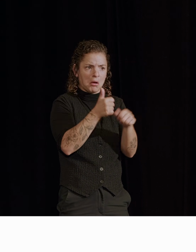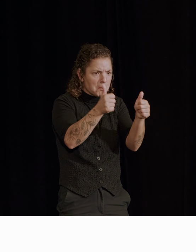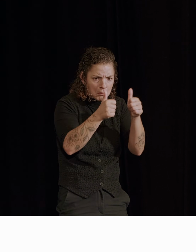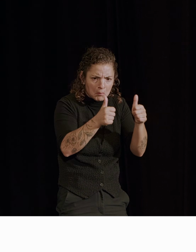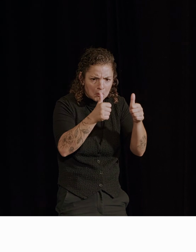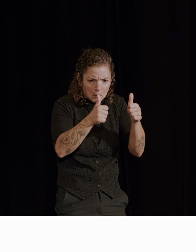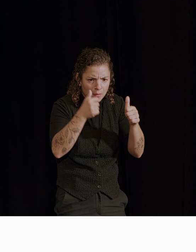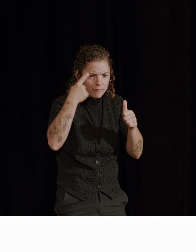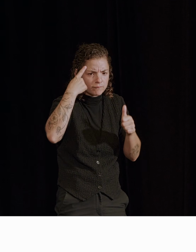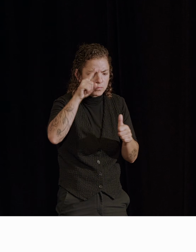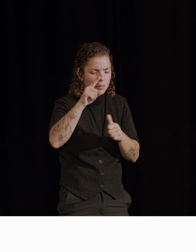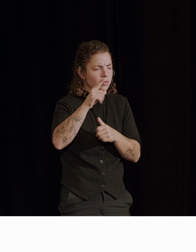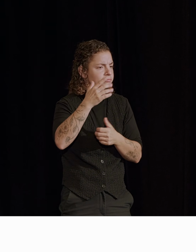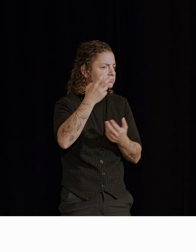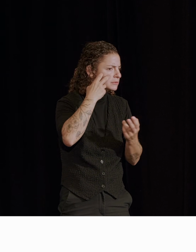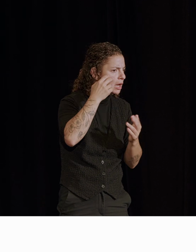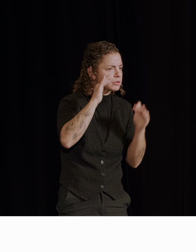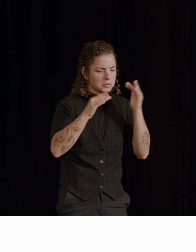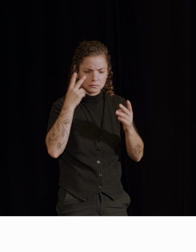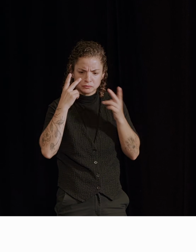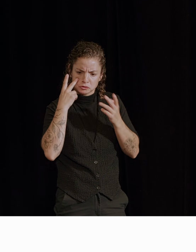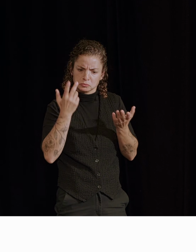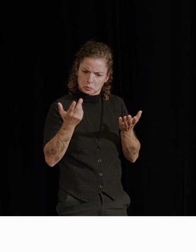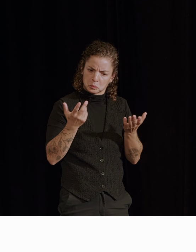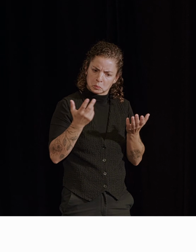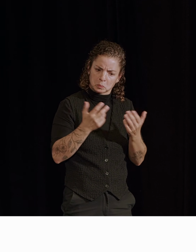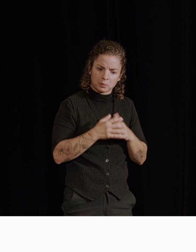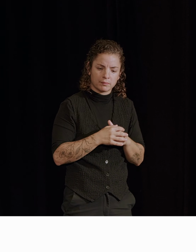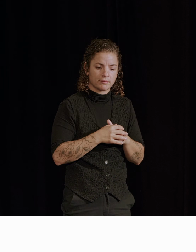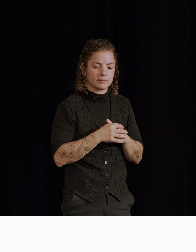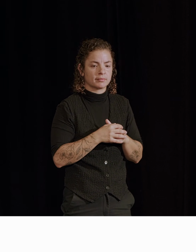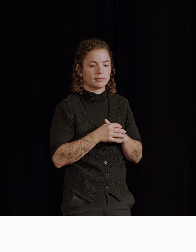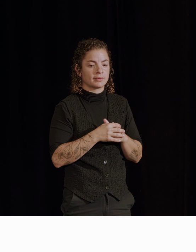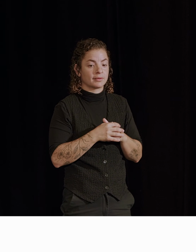but it's a big part of the reason why that device was considered much